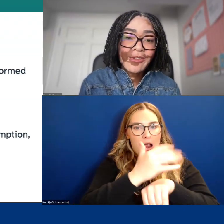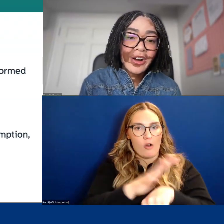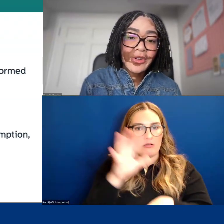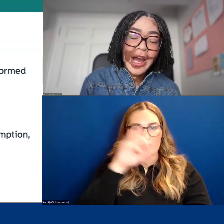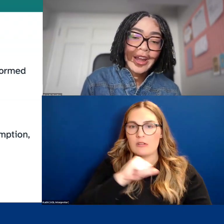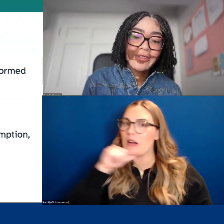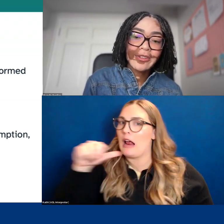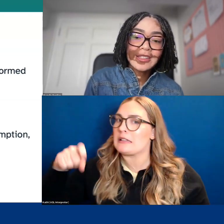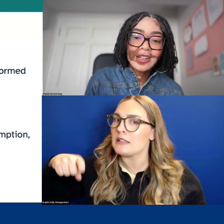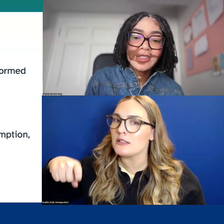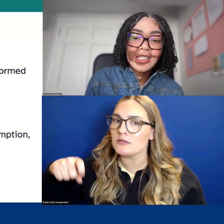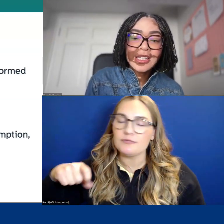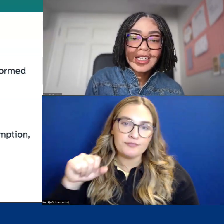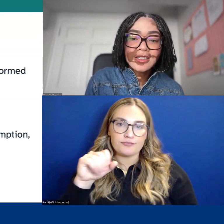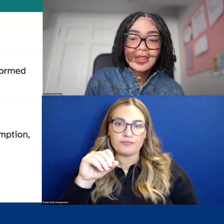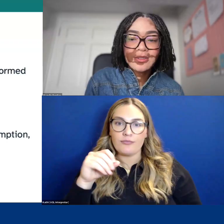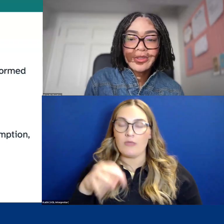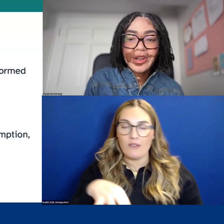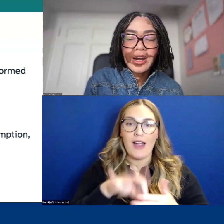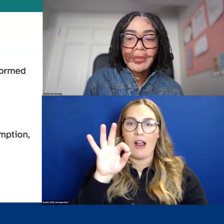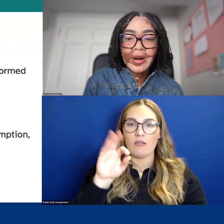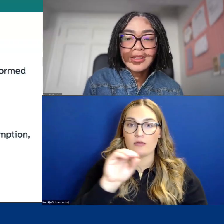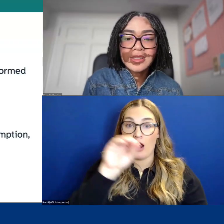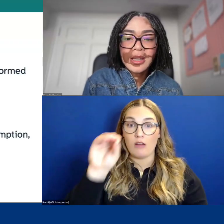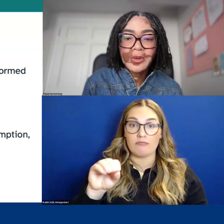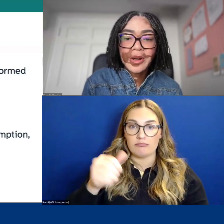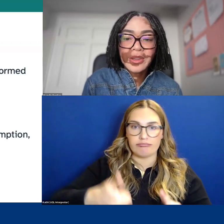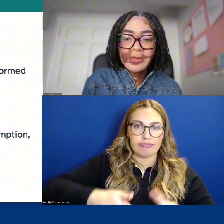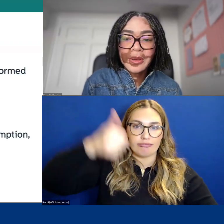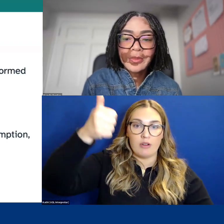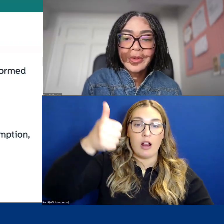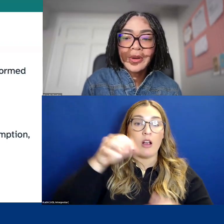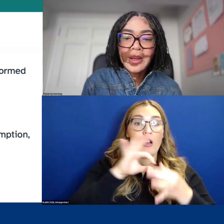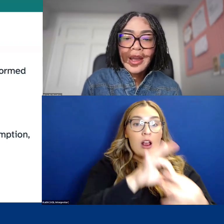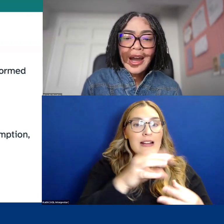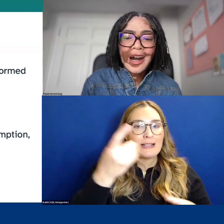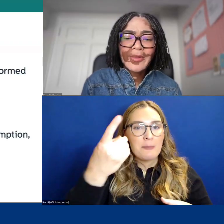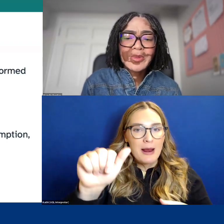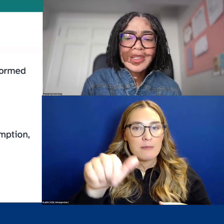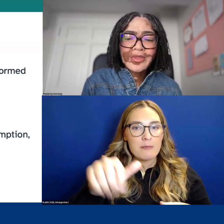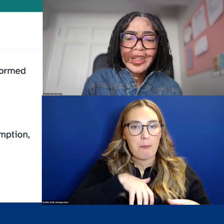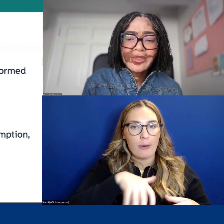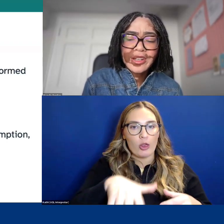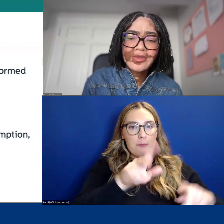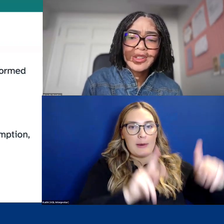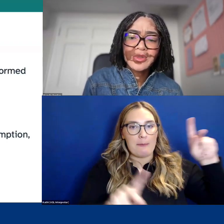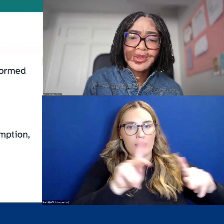have found higher rates of C-section delivery among disabled birthing people, specifically for individuals